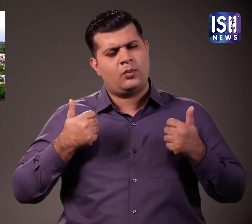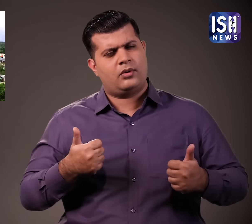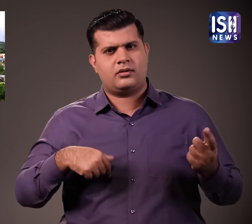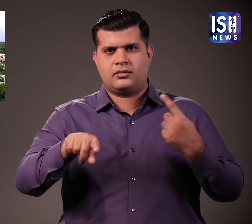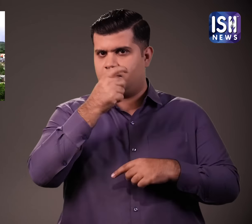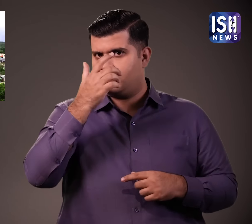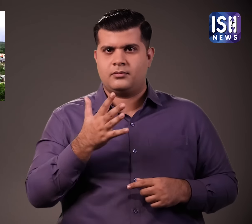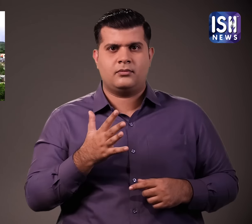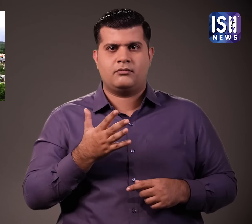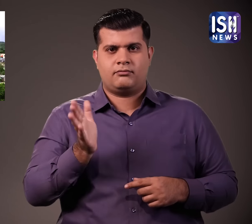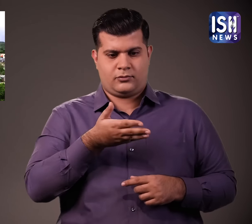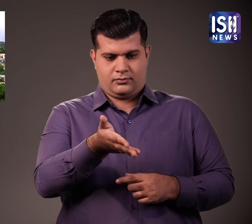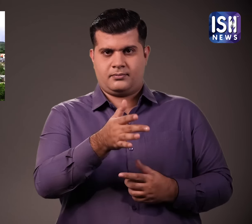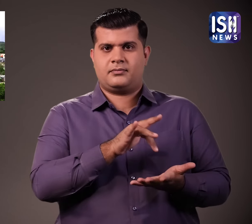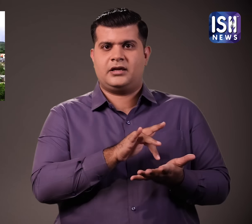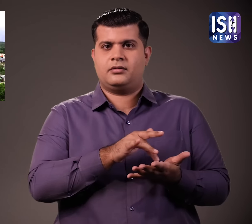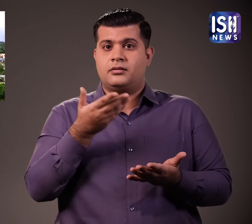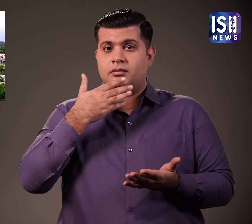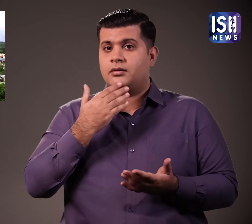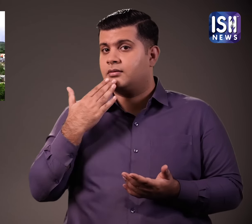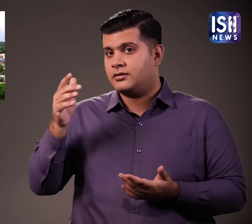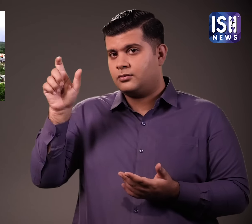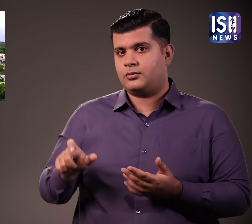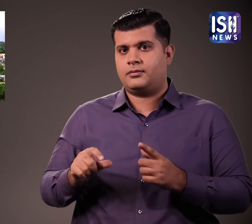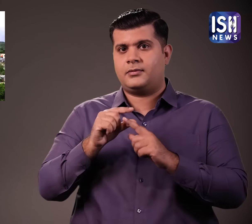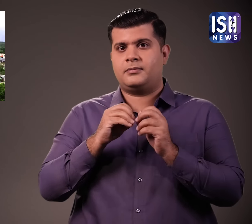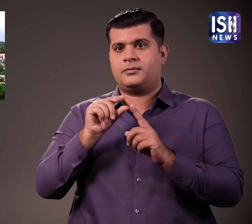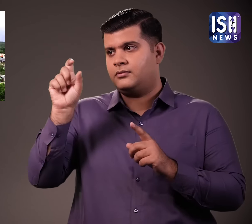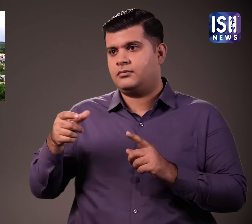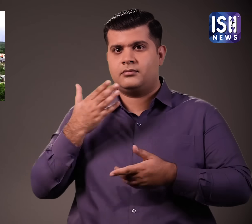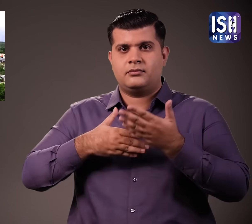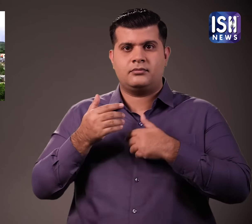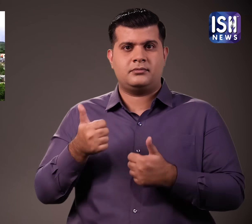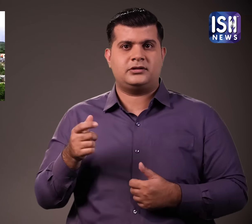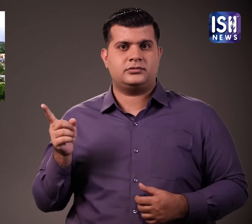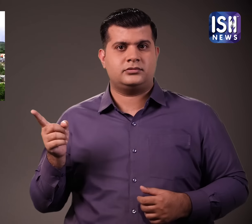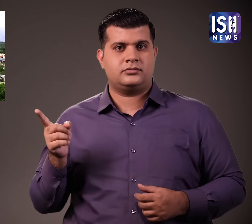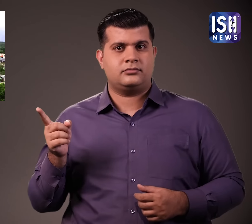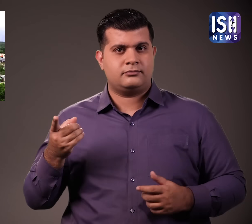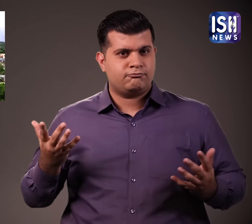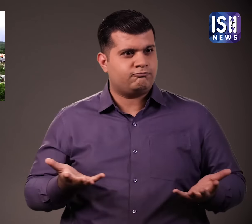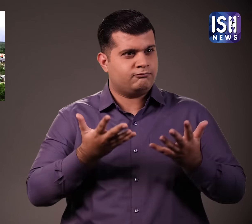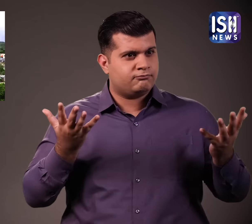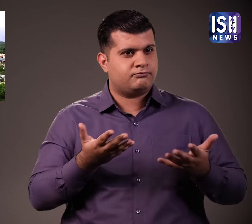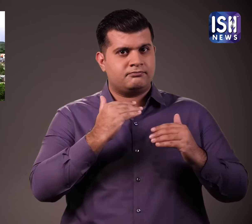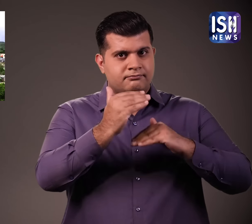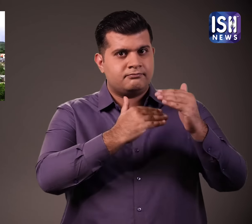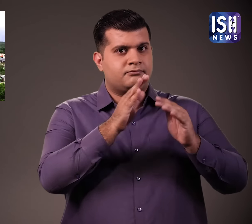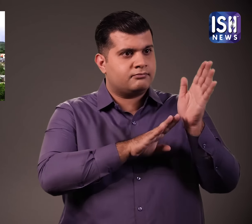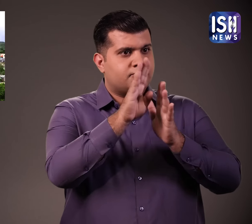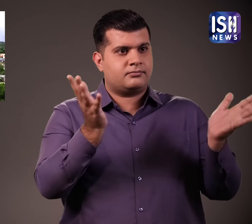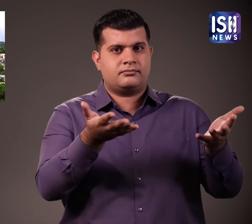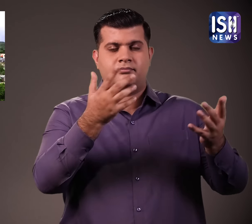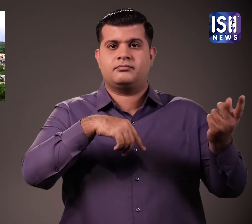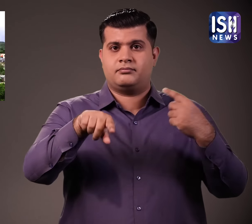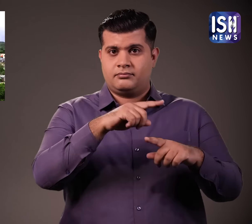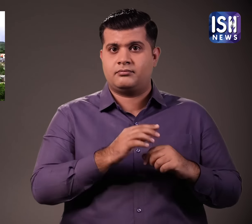They all well to do and have no money problems. All because Mr Pawar who encourage them to get a better life.